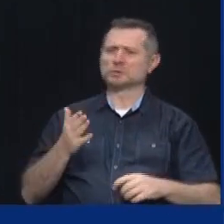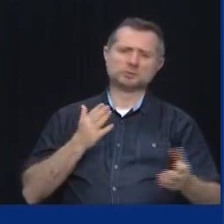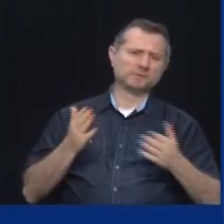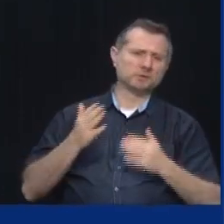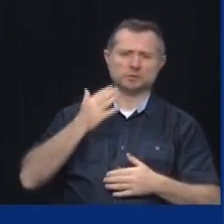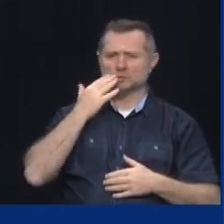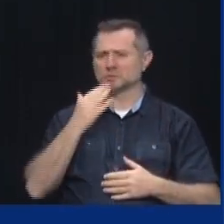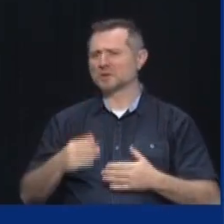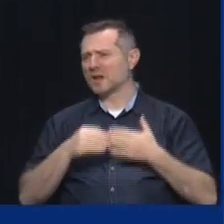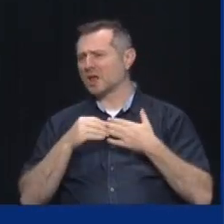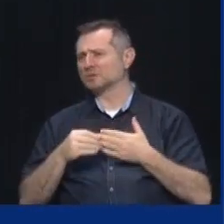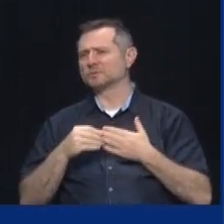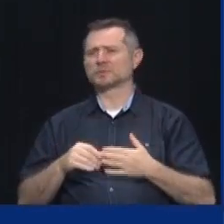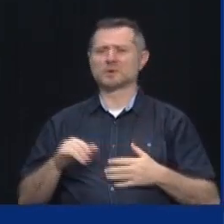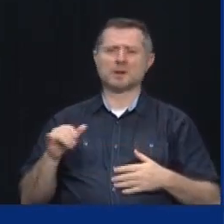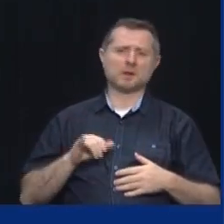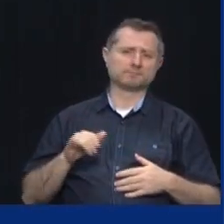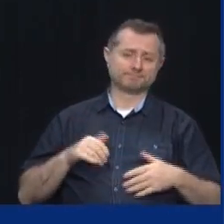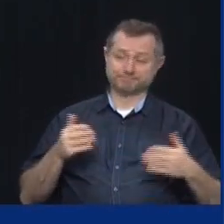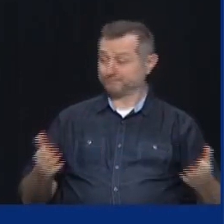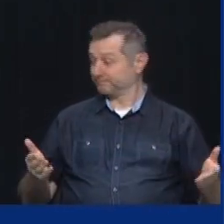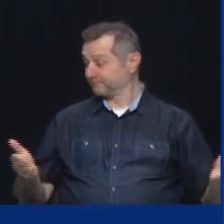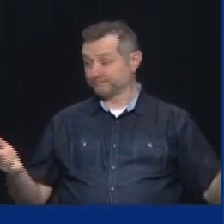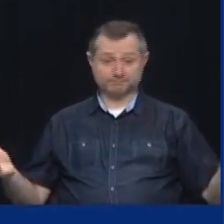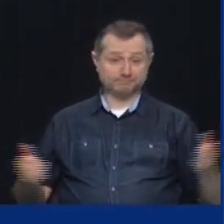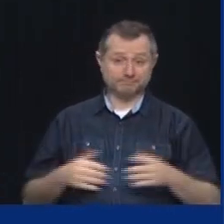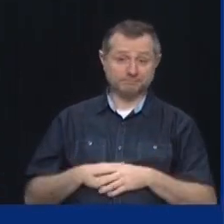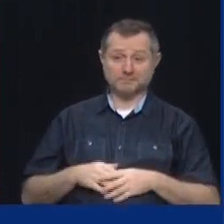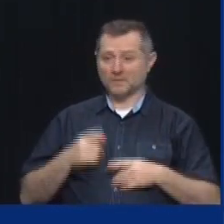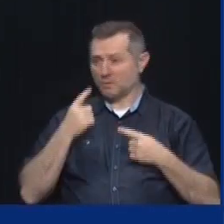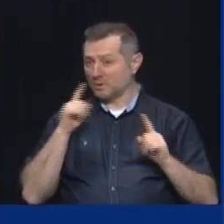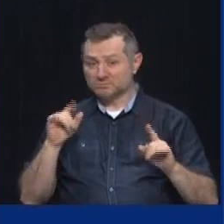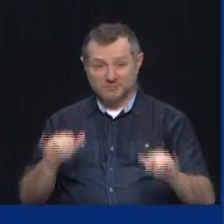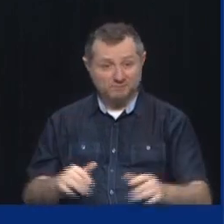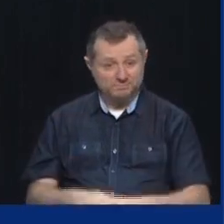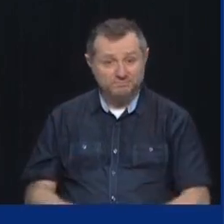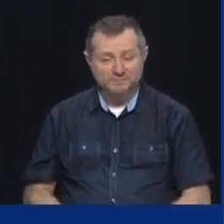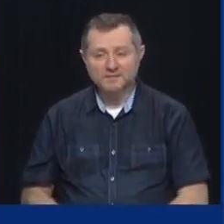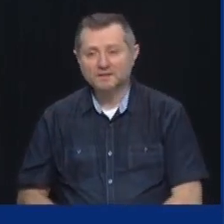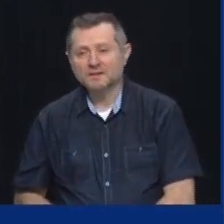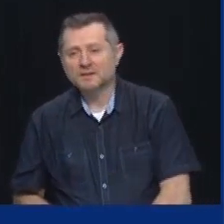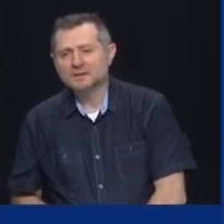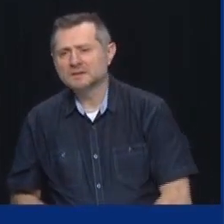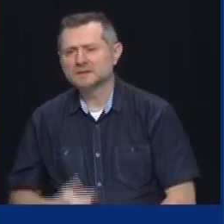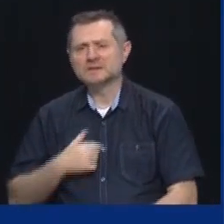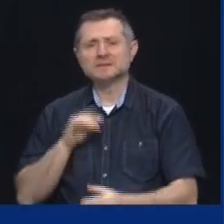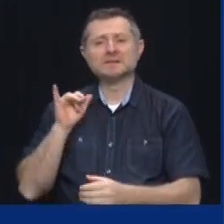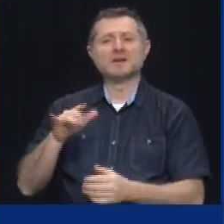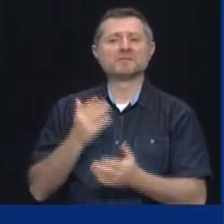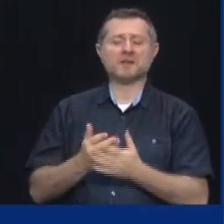REALLY WELL DONE. PUBLIC SERVICE, YOU SERVE THE PUBLIC.